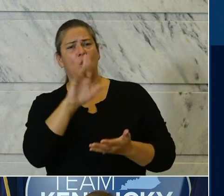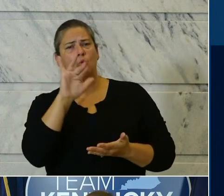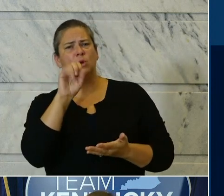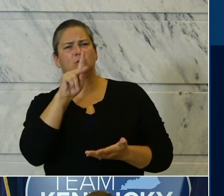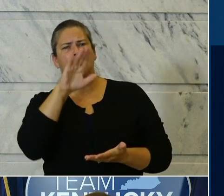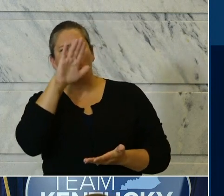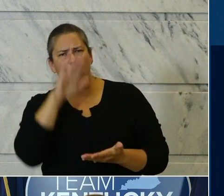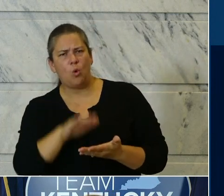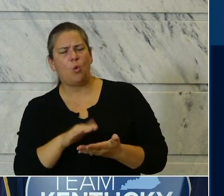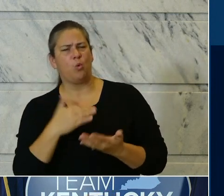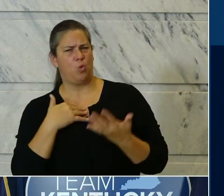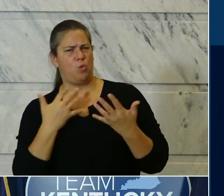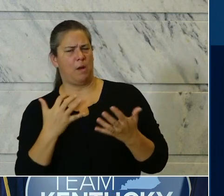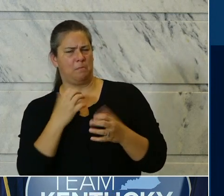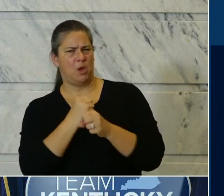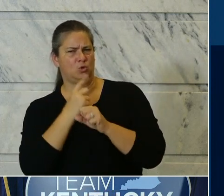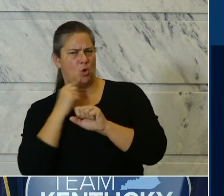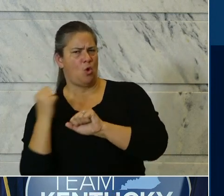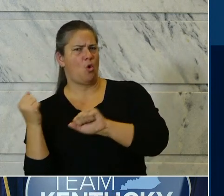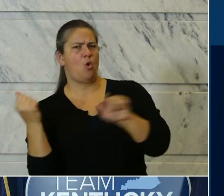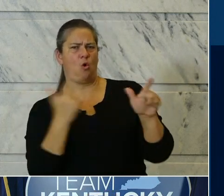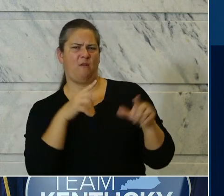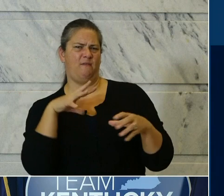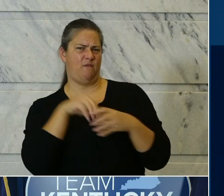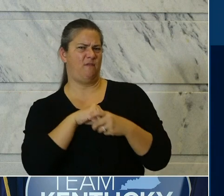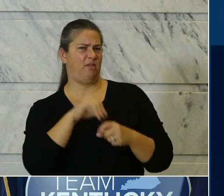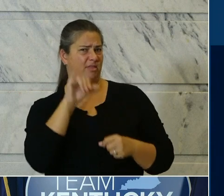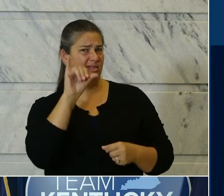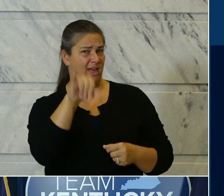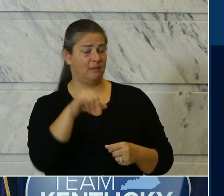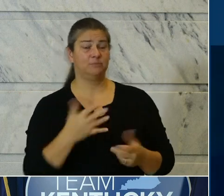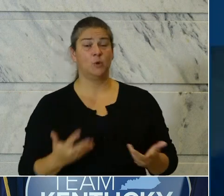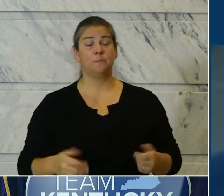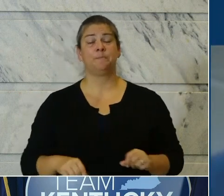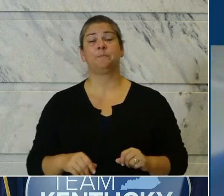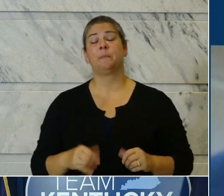COVID GOES THEN THAT'S SOMETHING THAT WE SHOULD ALL